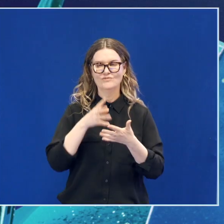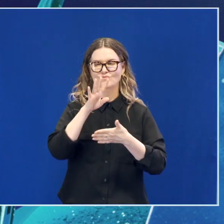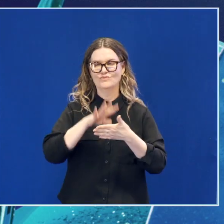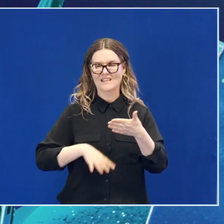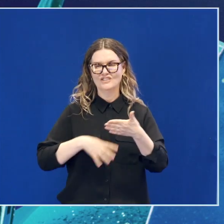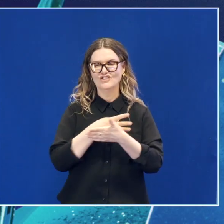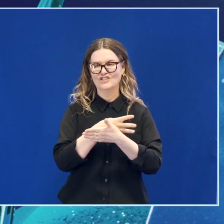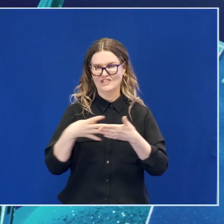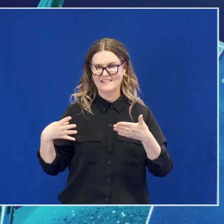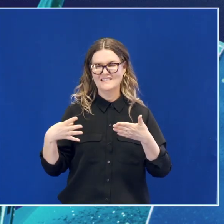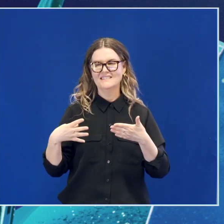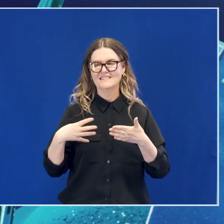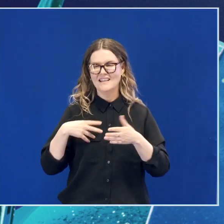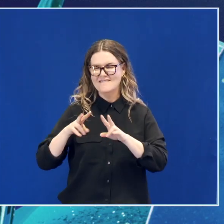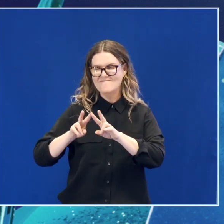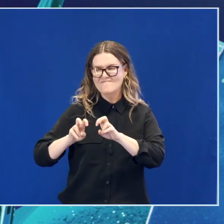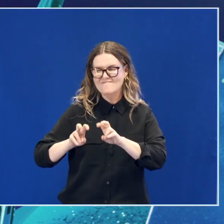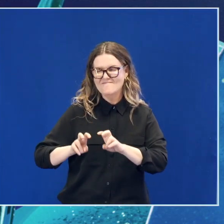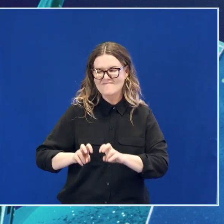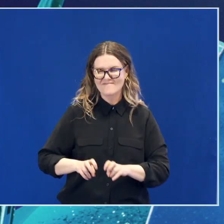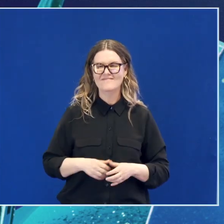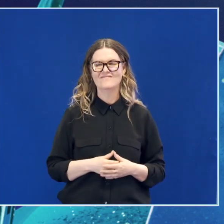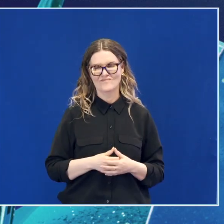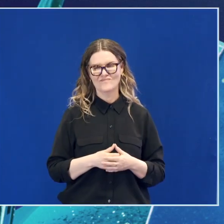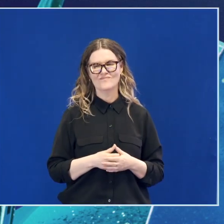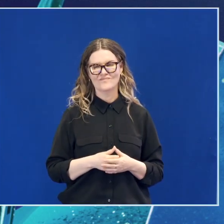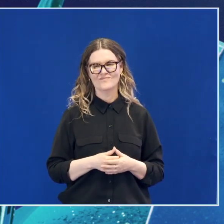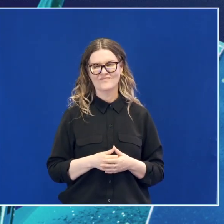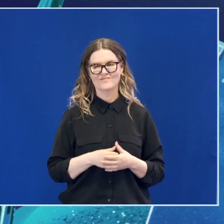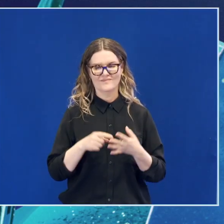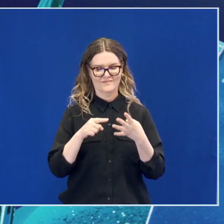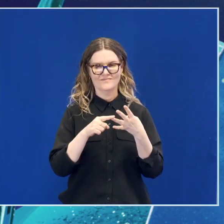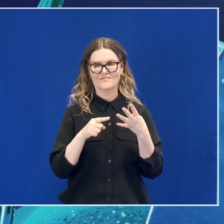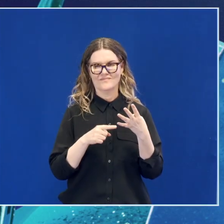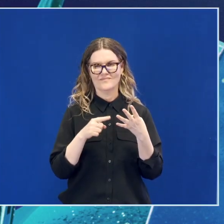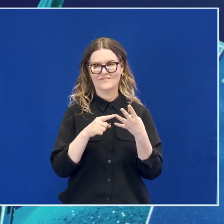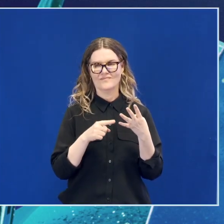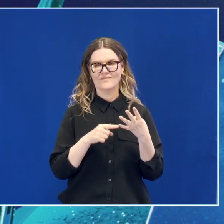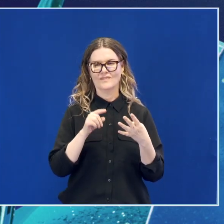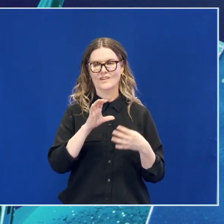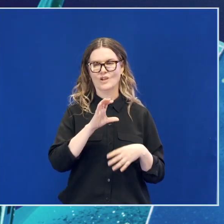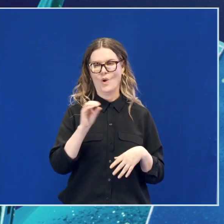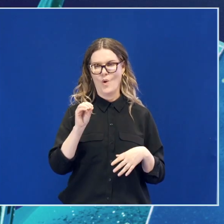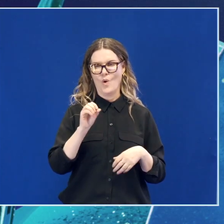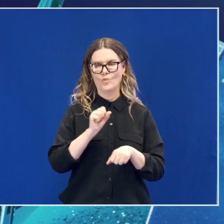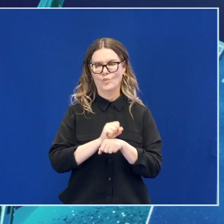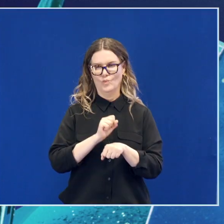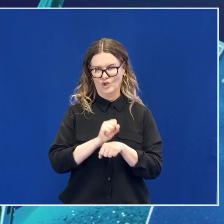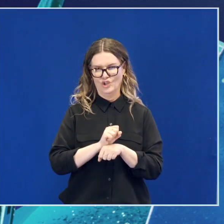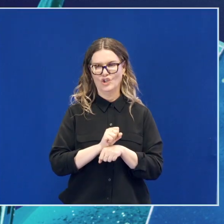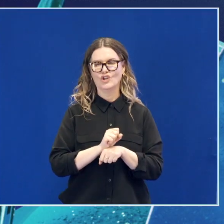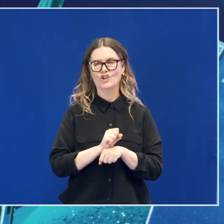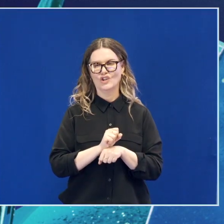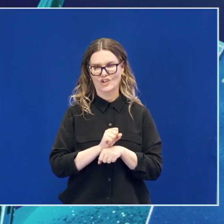Then there's two there that say Cowork. One says Frontier, which is an internal pre-release version, and then Cowork the release version.